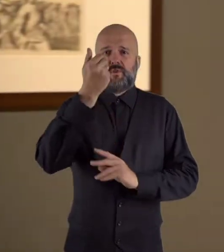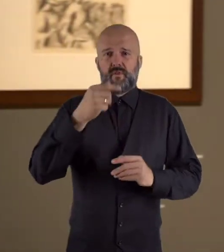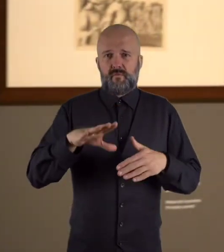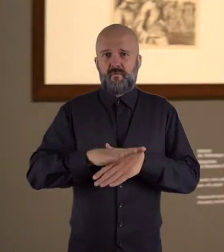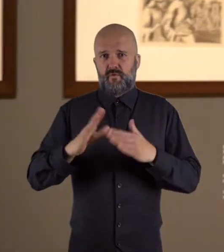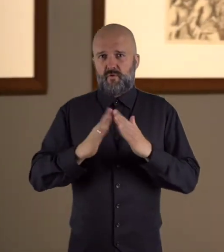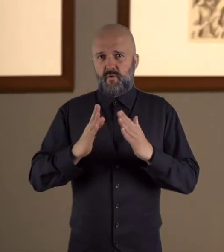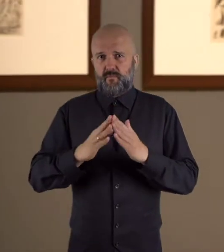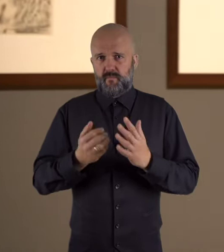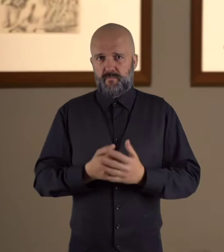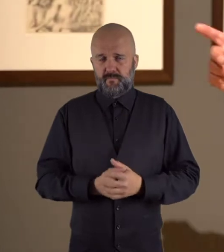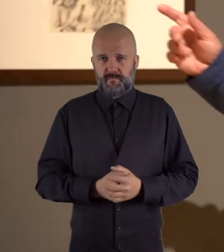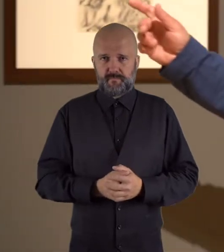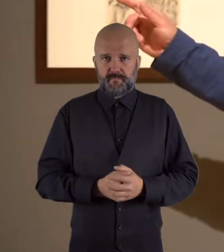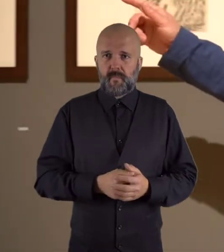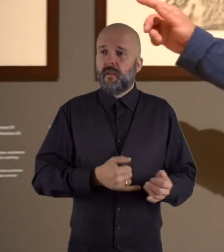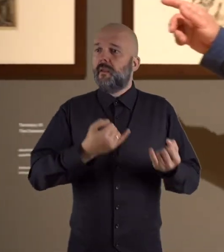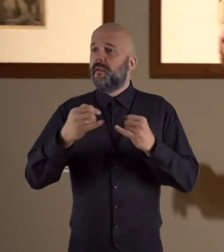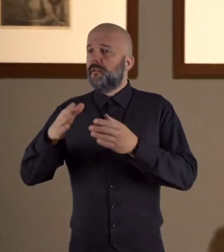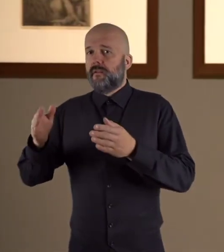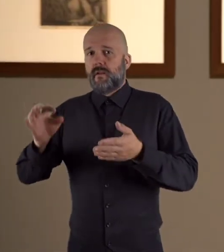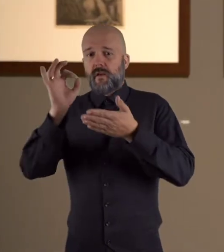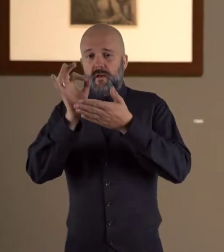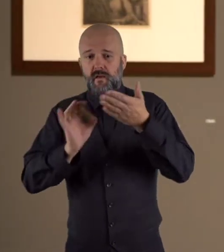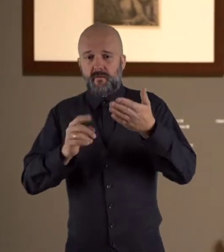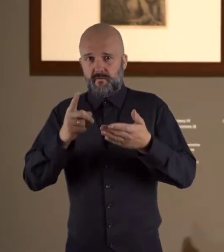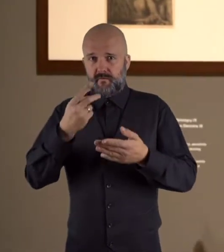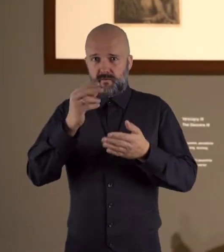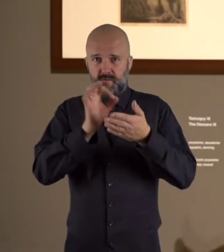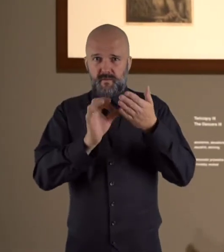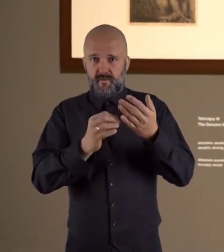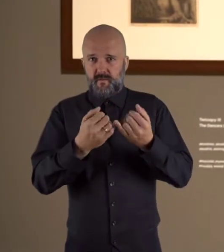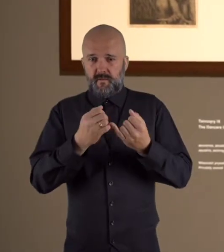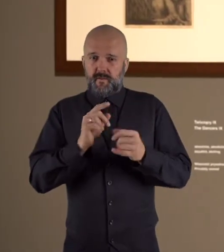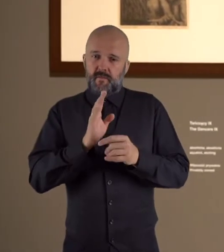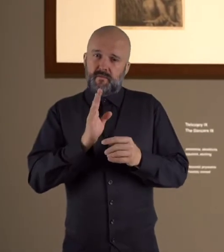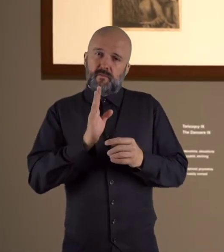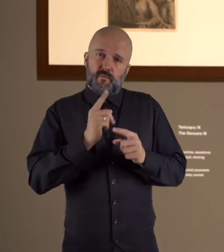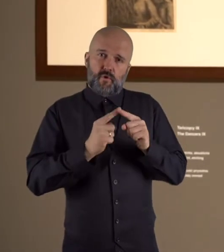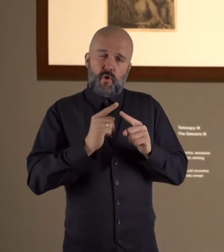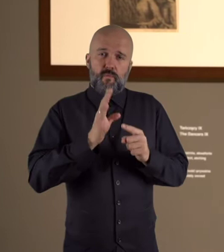In Wejman's next graphic, we see another scene that may be close to the first one.